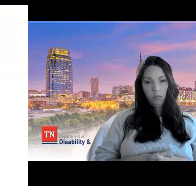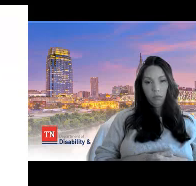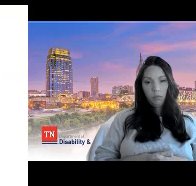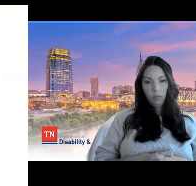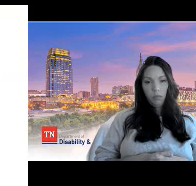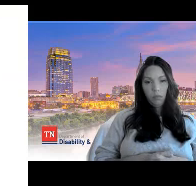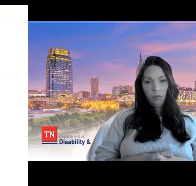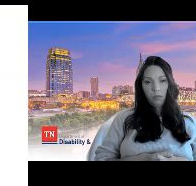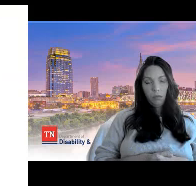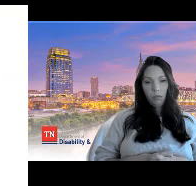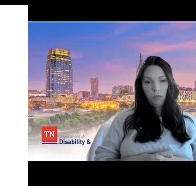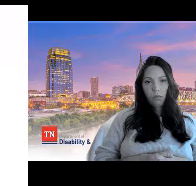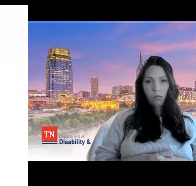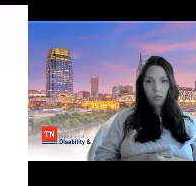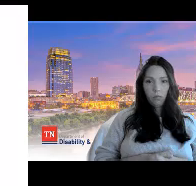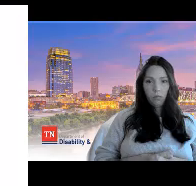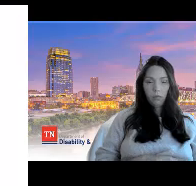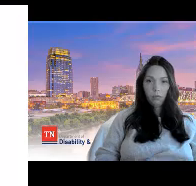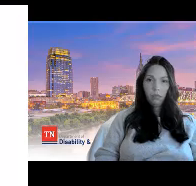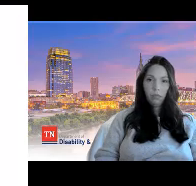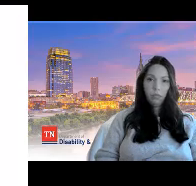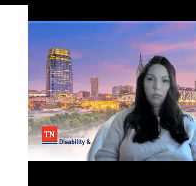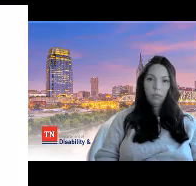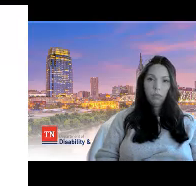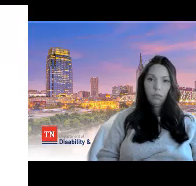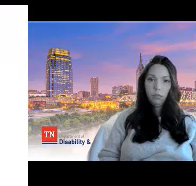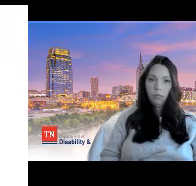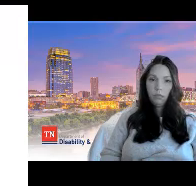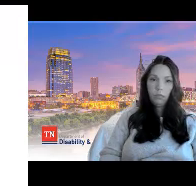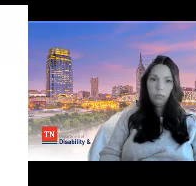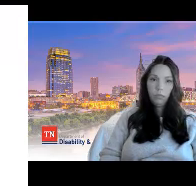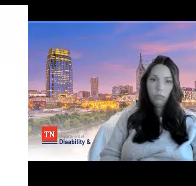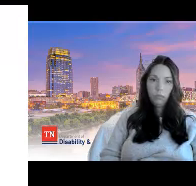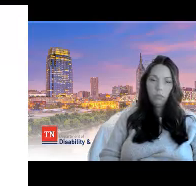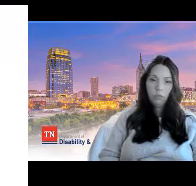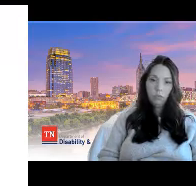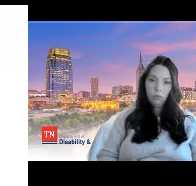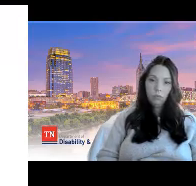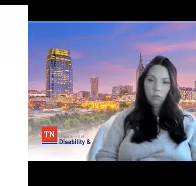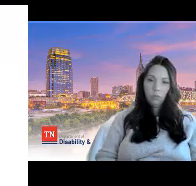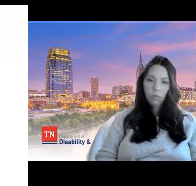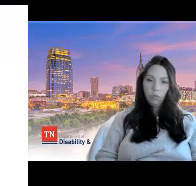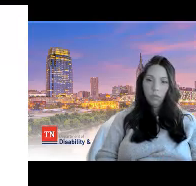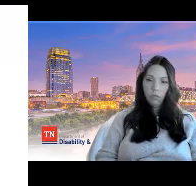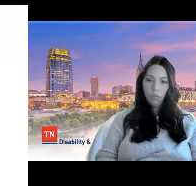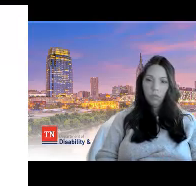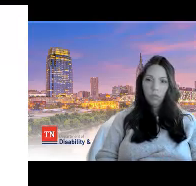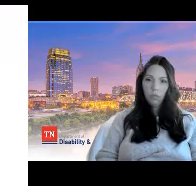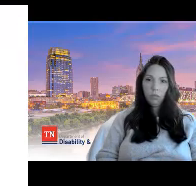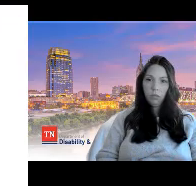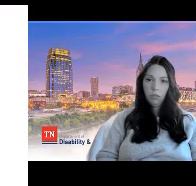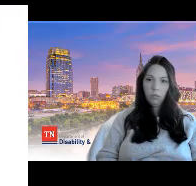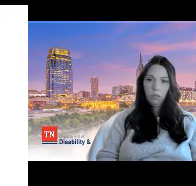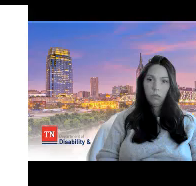So these folks act as advocates for residents in nursing facilities, assisted care living facilities and homes for the aged.